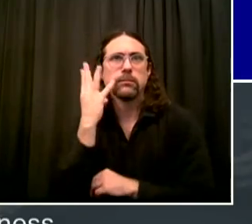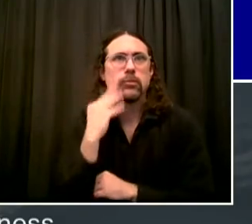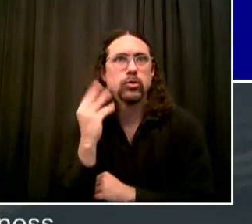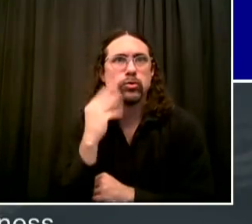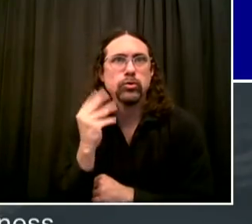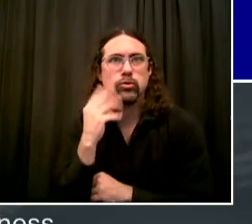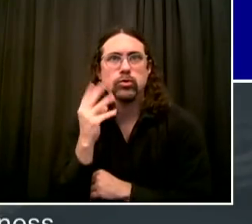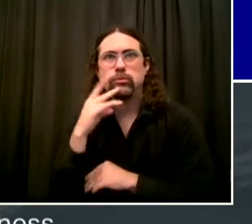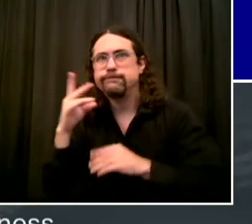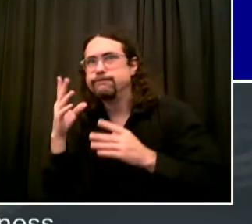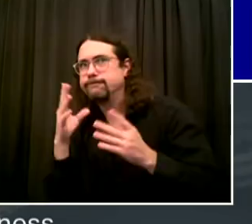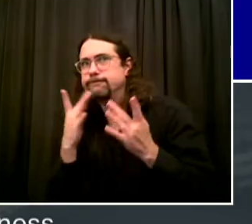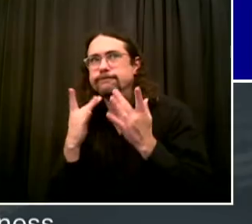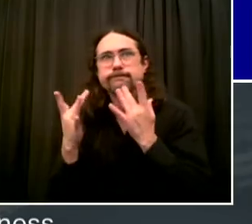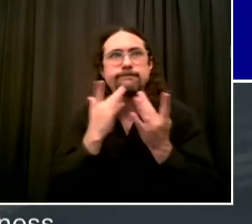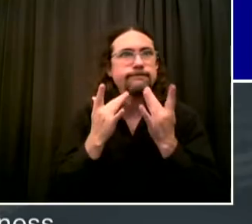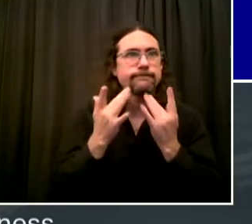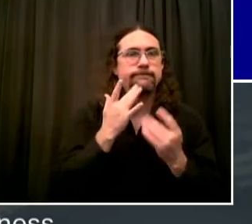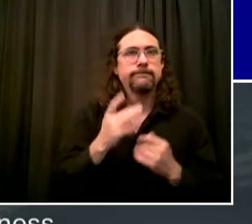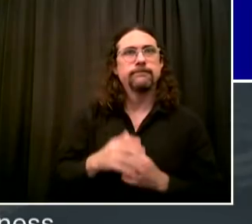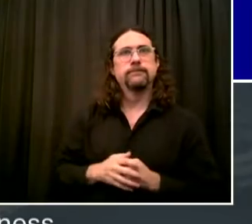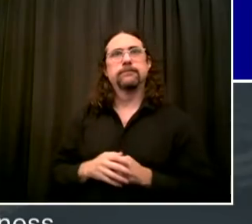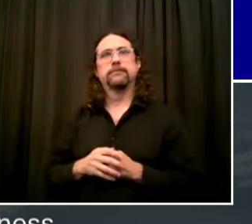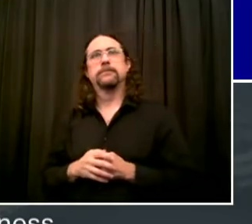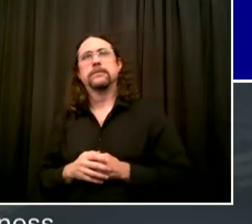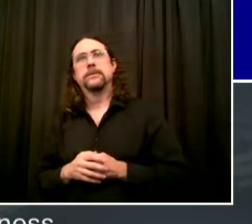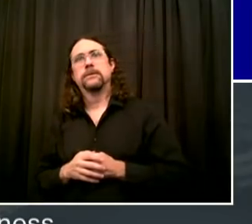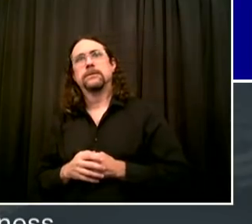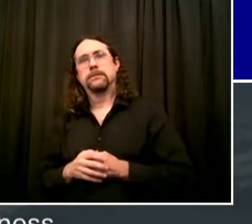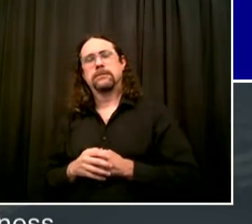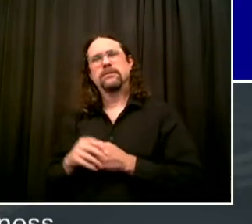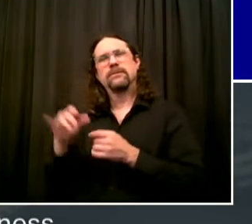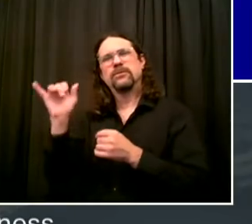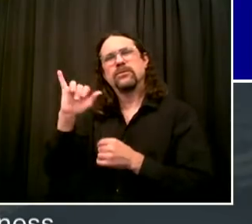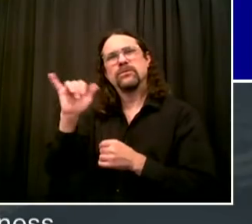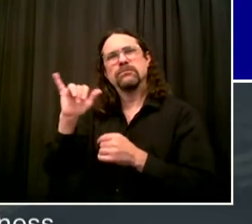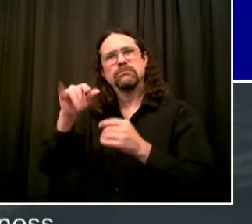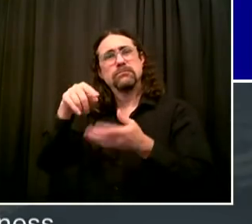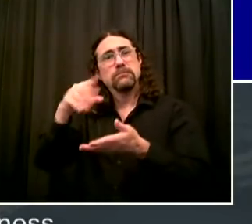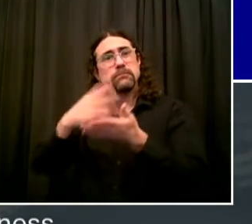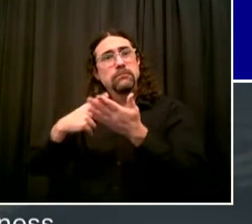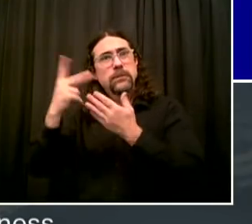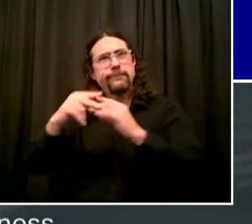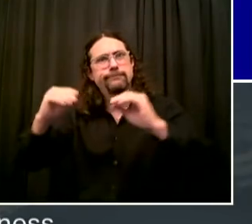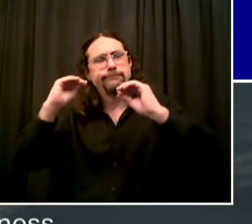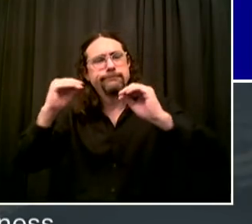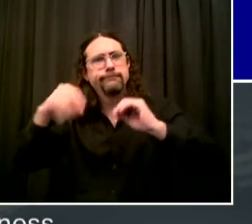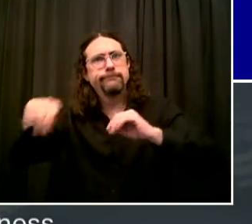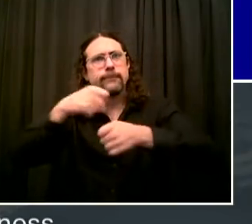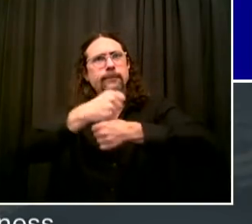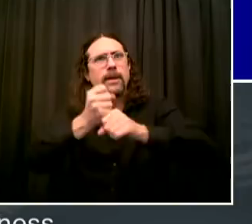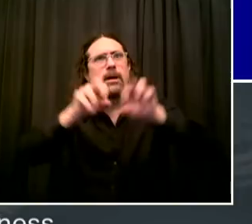CORONAVIRUS PERMIT TO MAKE SURE THE YOUNG PEOPLE WILL GET FINANCIAL SUPPORT AND THAT THEY WILL BE ABLE TO WORONK CAREER READINESS